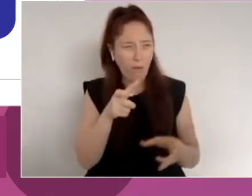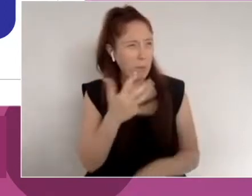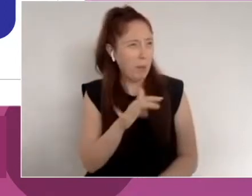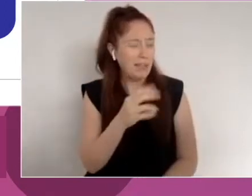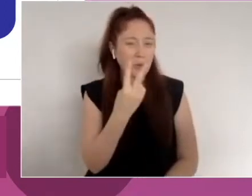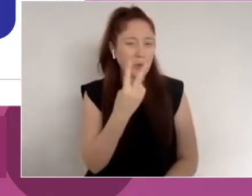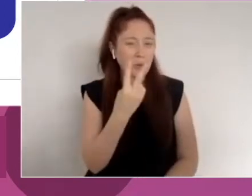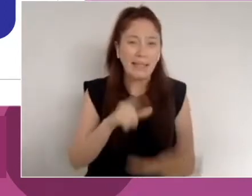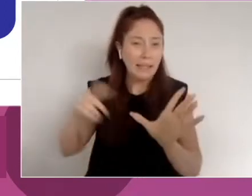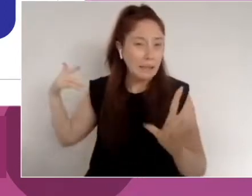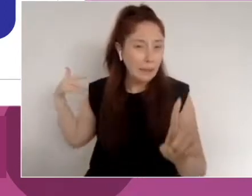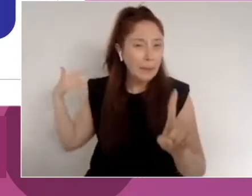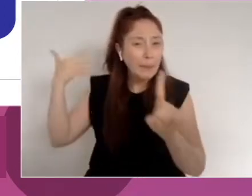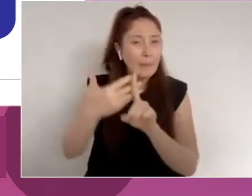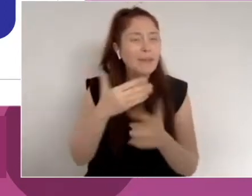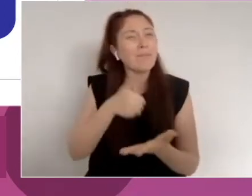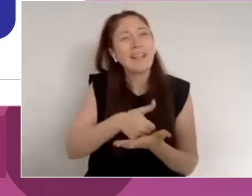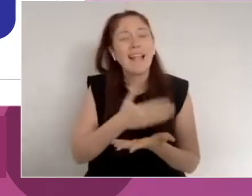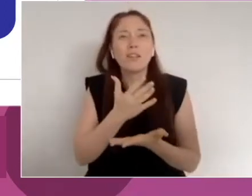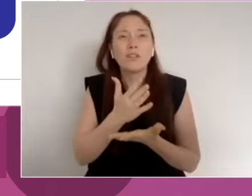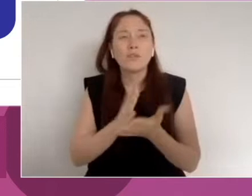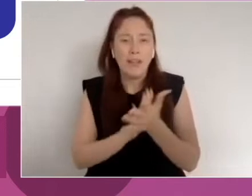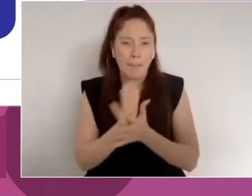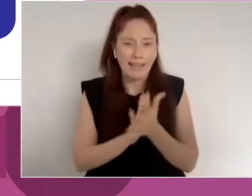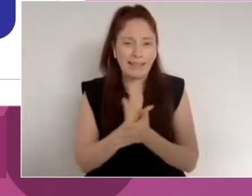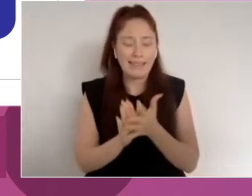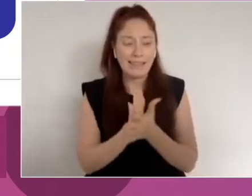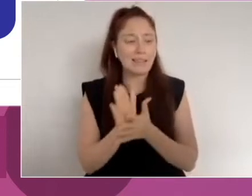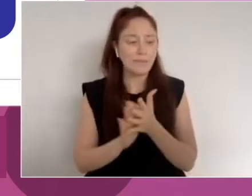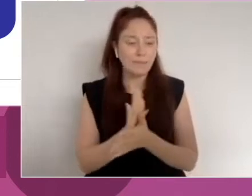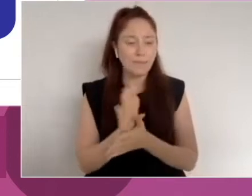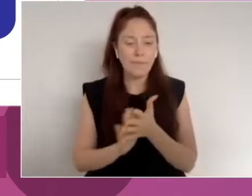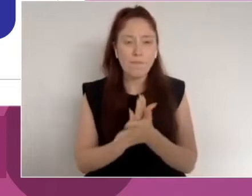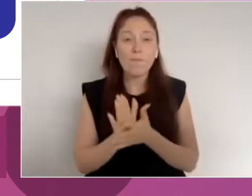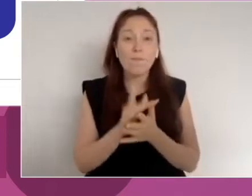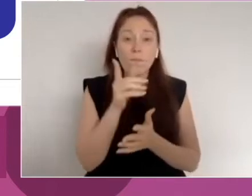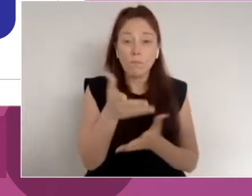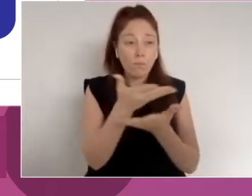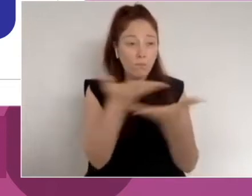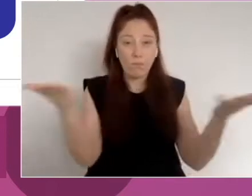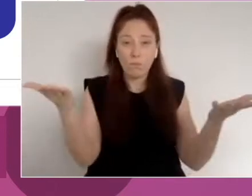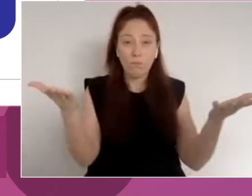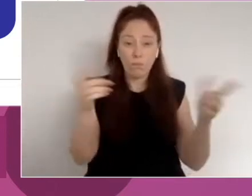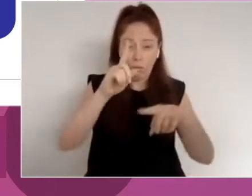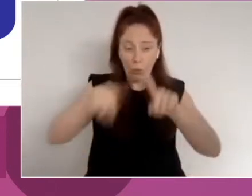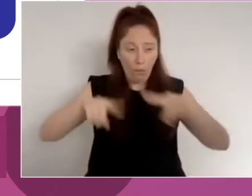It basically means - how do we take the diversity of all of our different ministries, our public